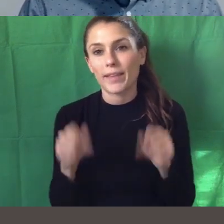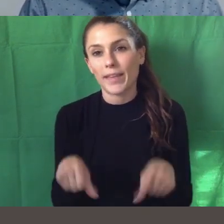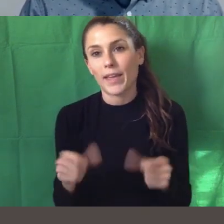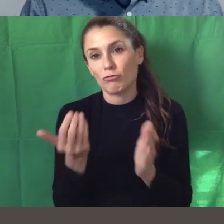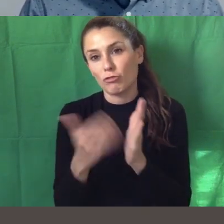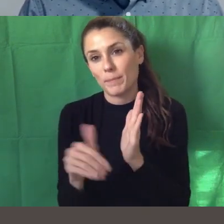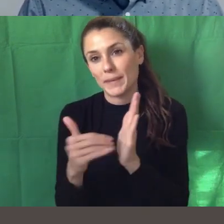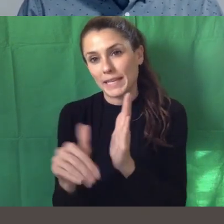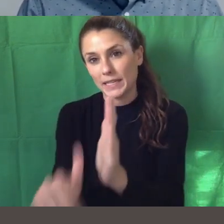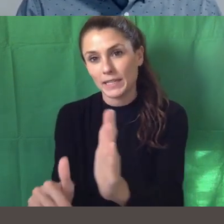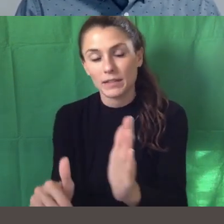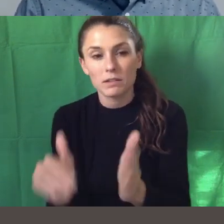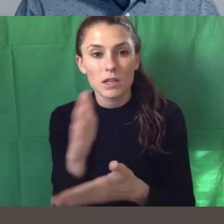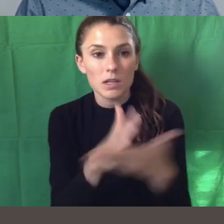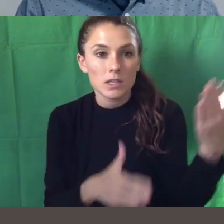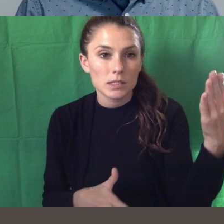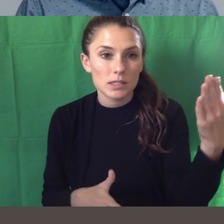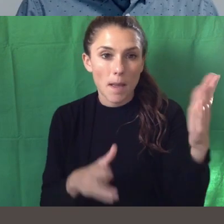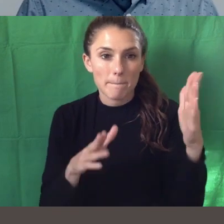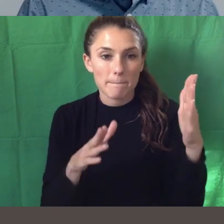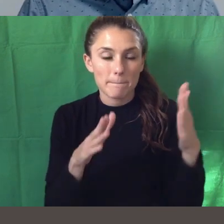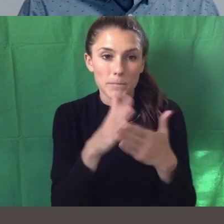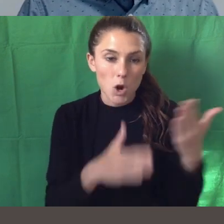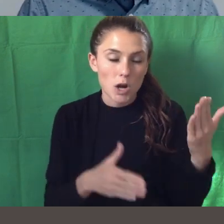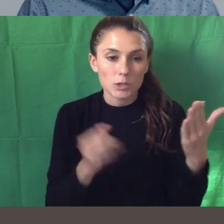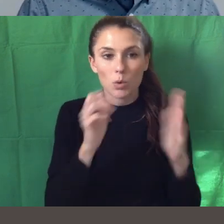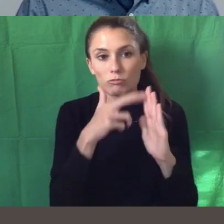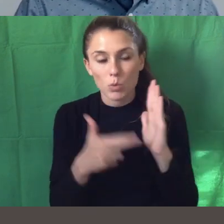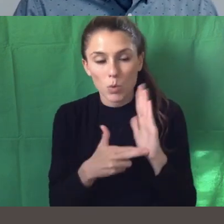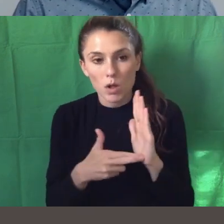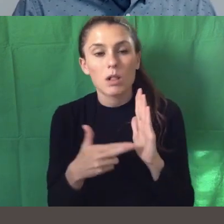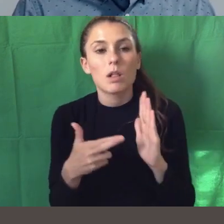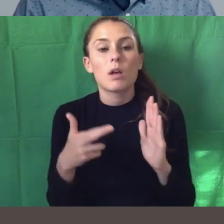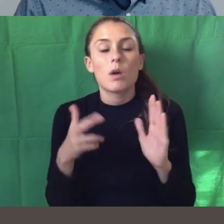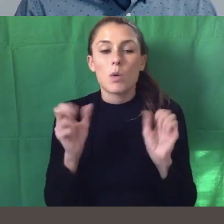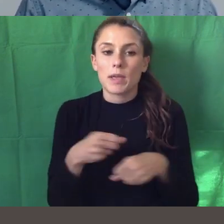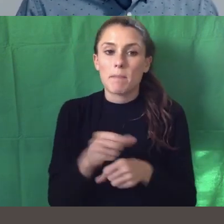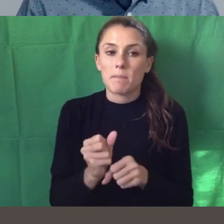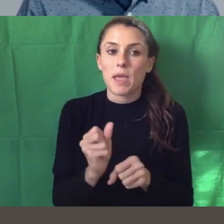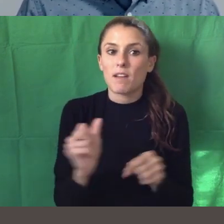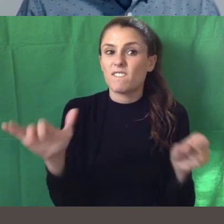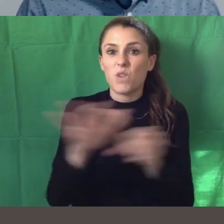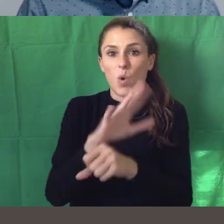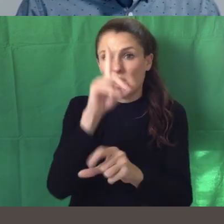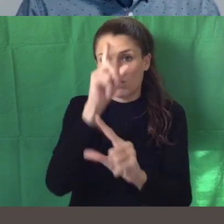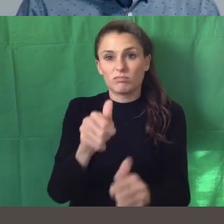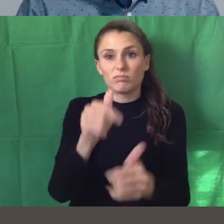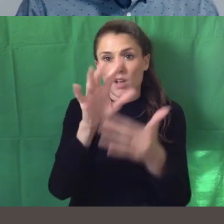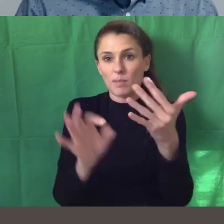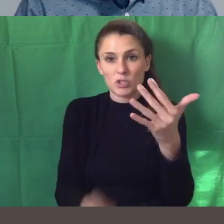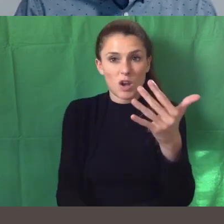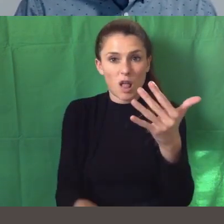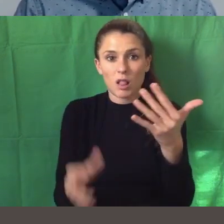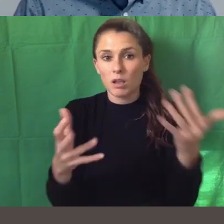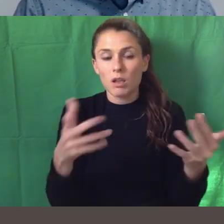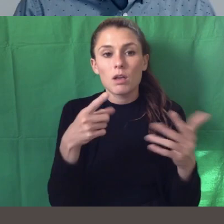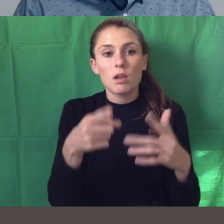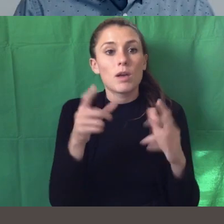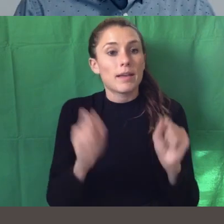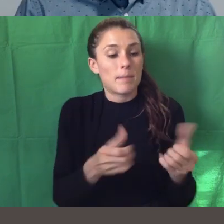We can repeat subsections of a rule. We can either make them entirely optional, so they can be present, and the rule pass,